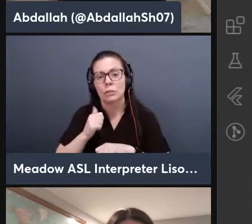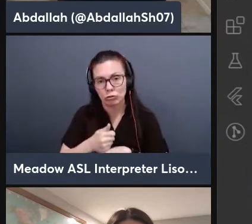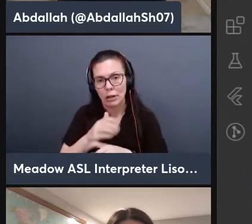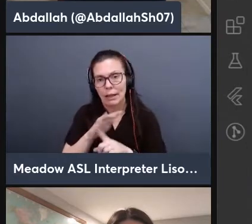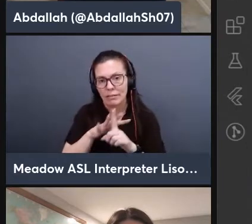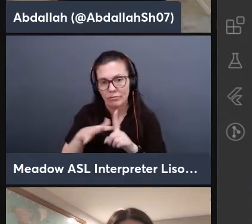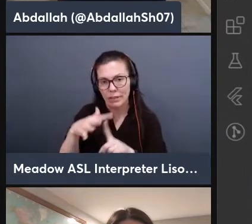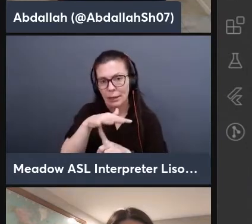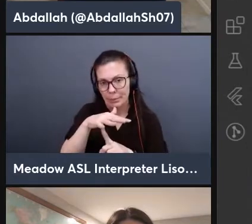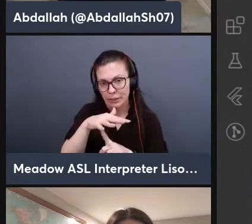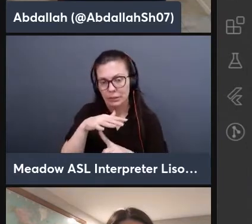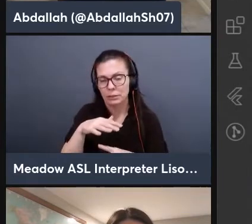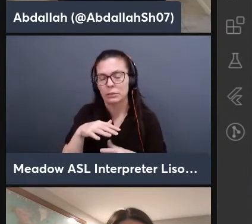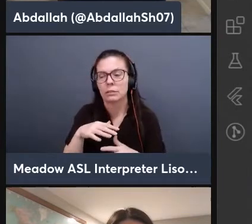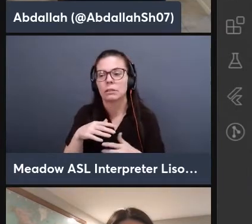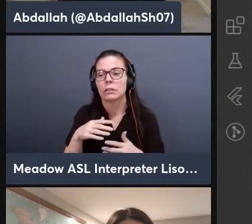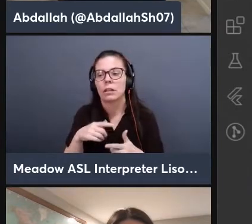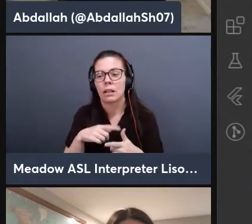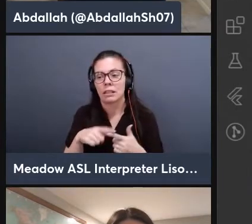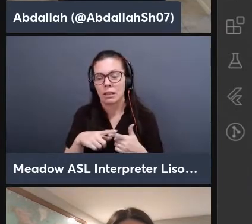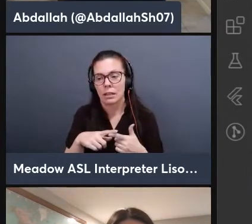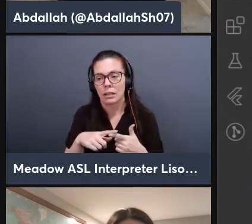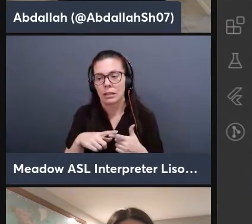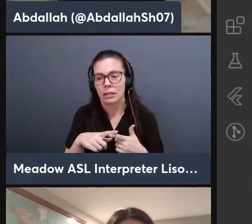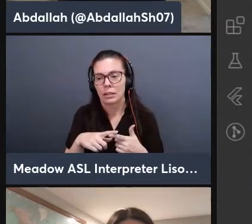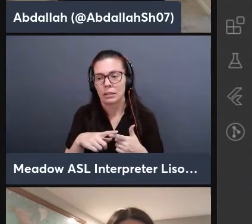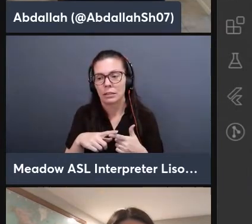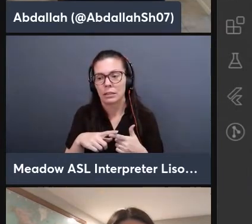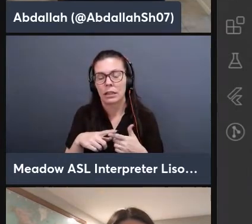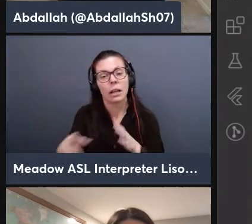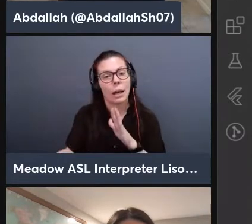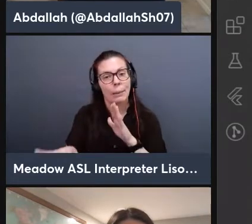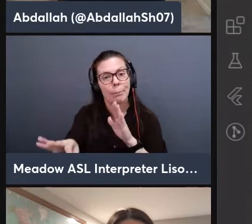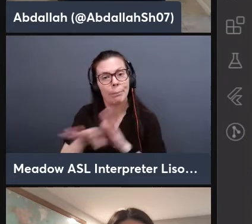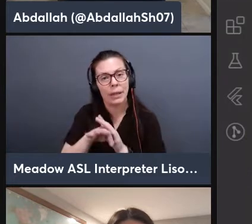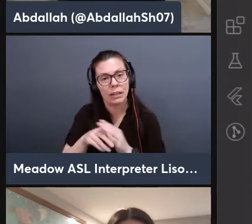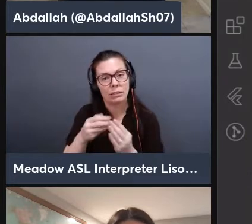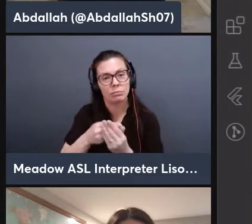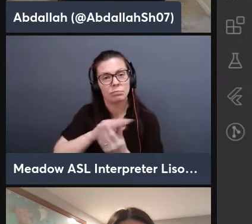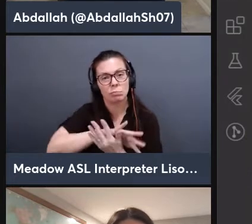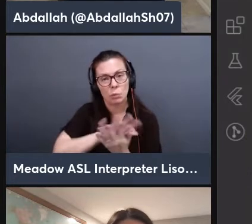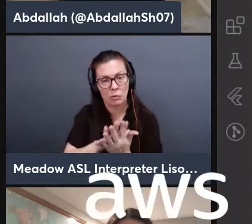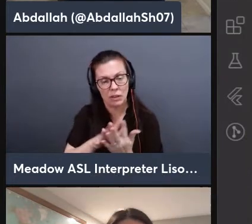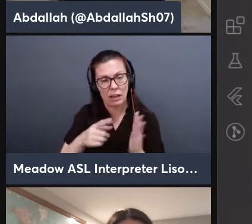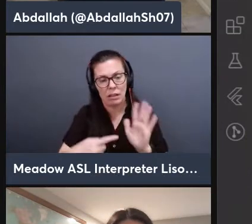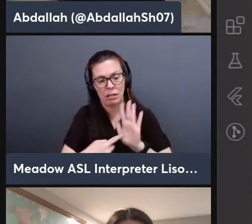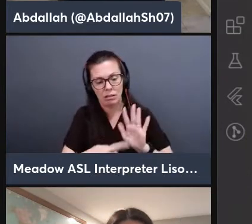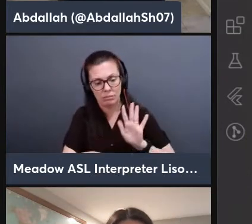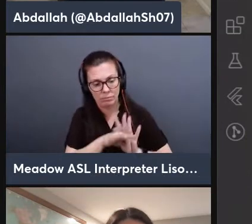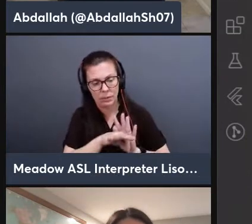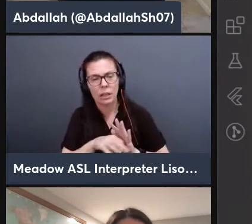and I'm going to select the profile which is connected to US West 2 as my region.